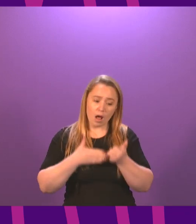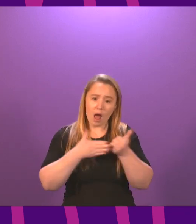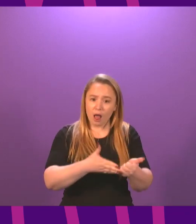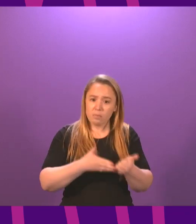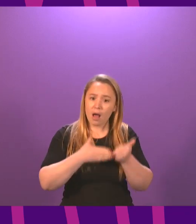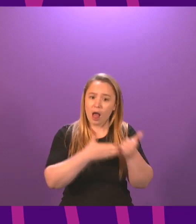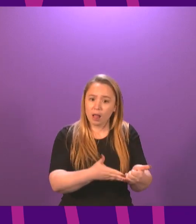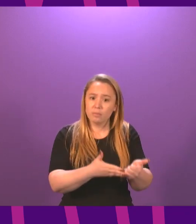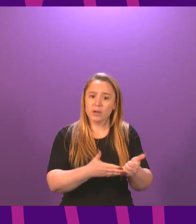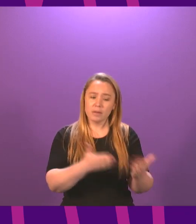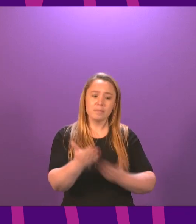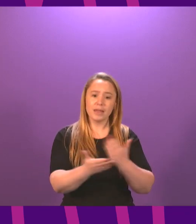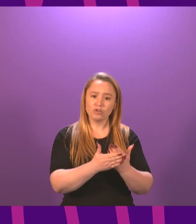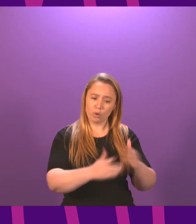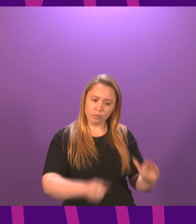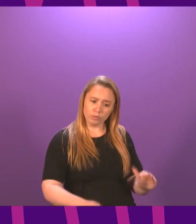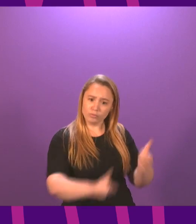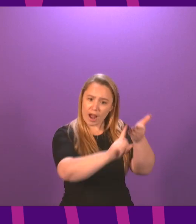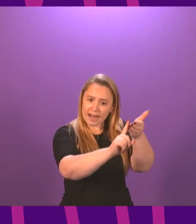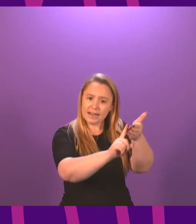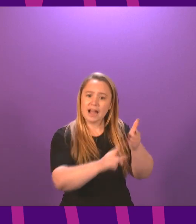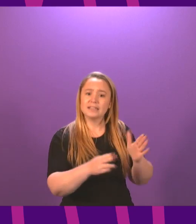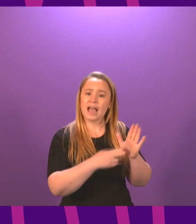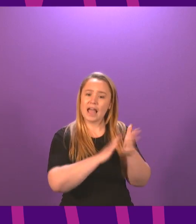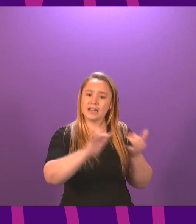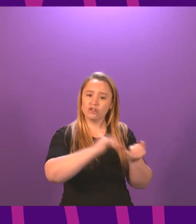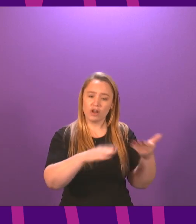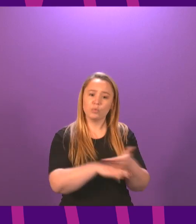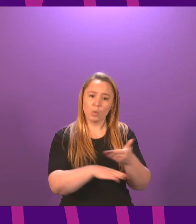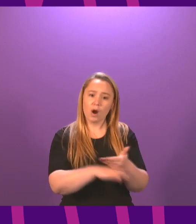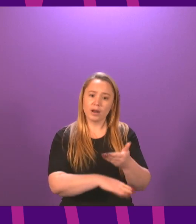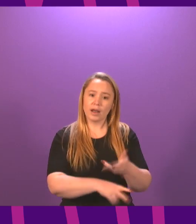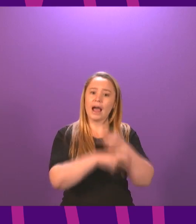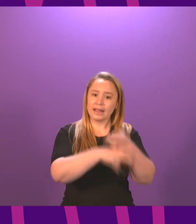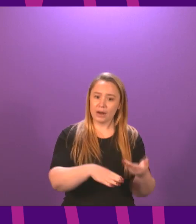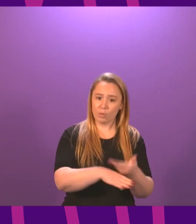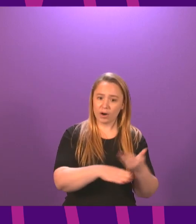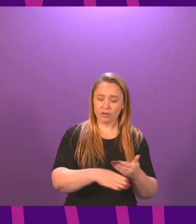can to ensure proper reward and recognition for not only NHS and care workers, but workers